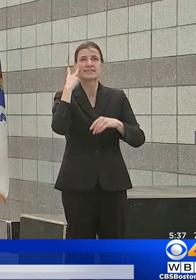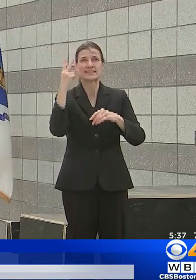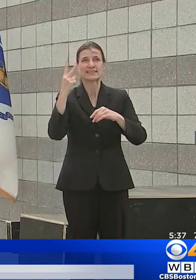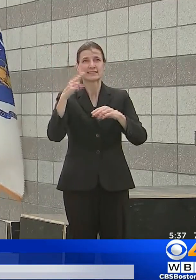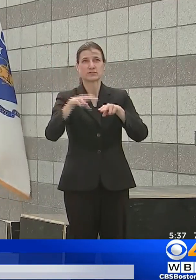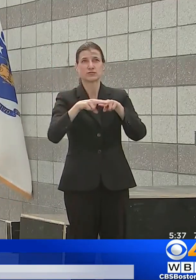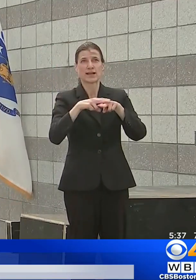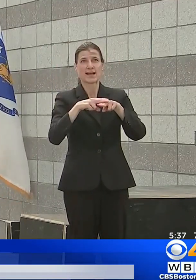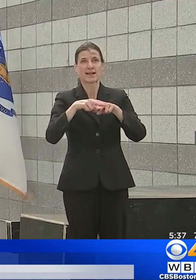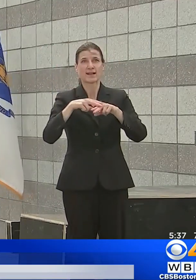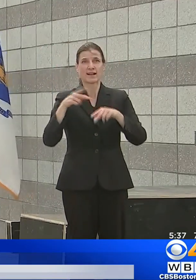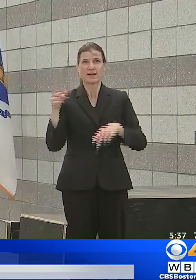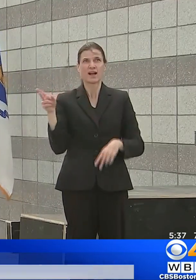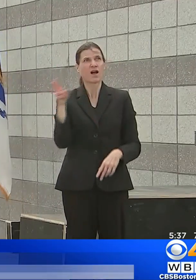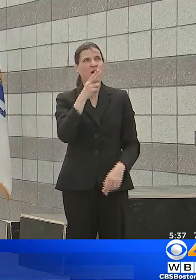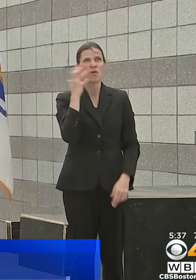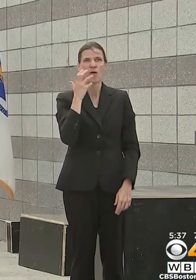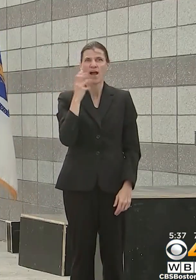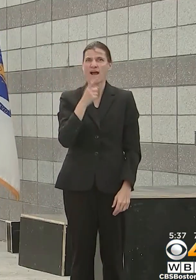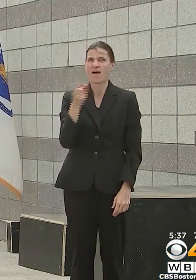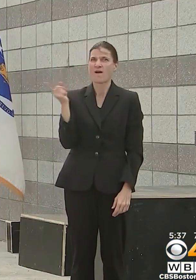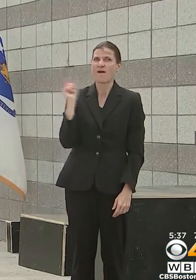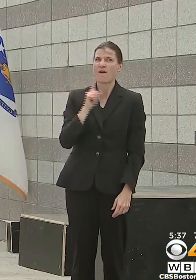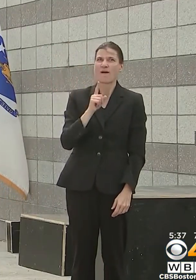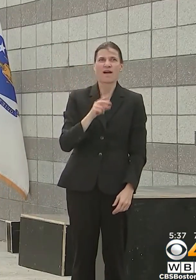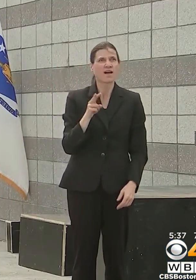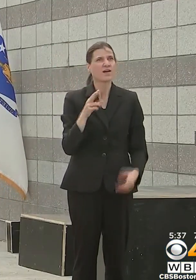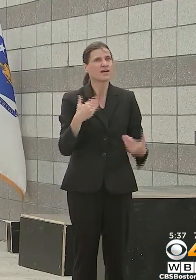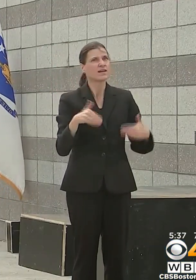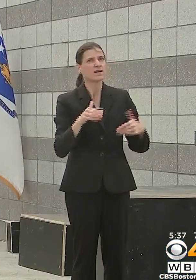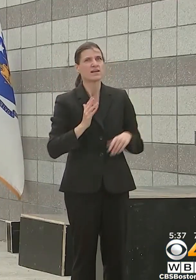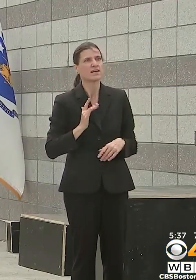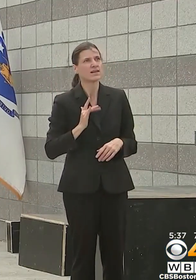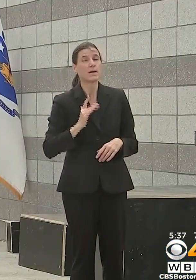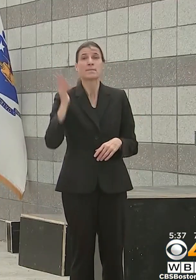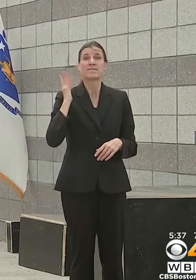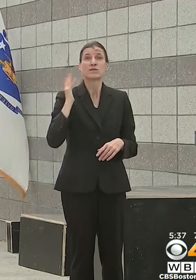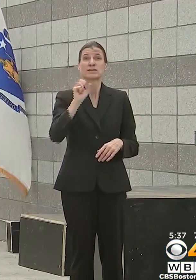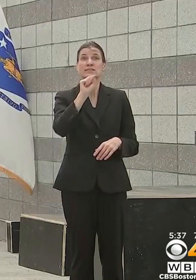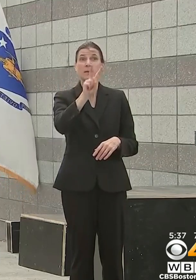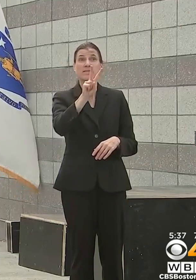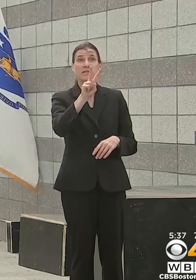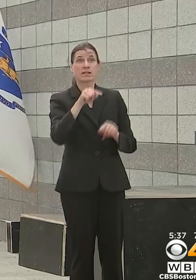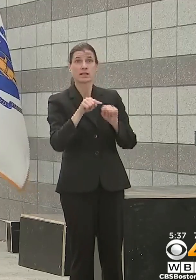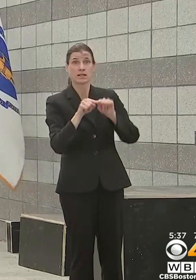SQUARE IN SOMERVILLE AND COLLEGE AVENUE IN BEDFORD.>> BEFORE THIS PROJECT, 20% OF THE